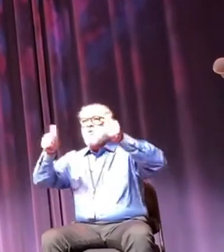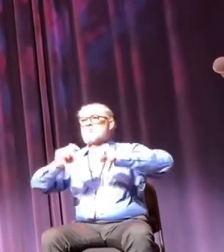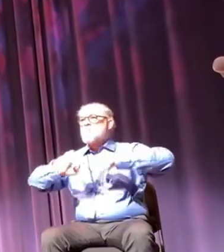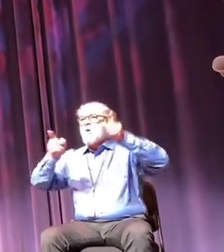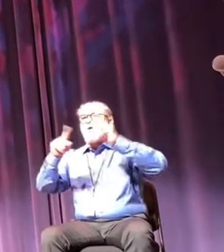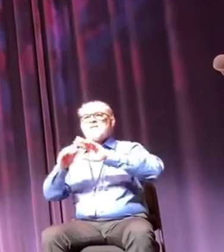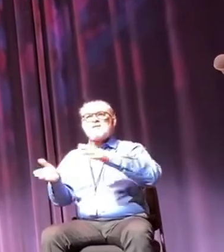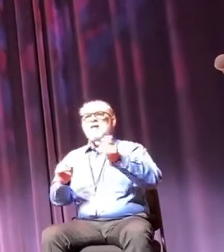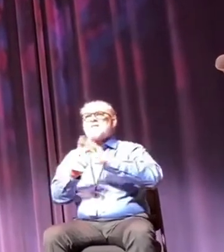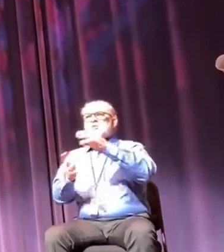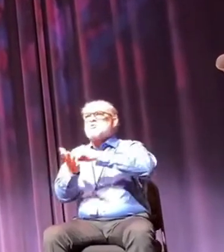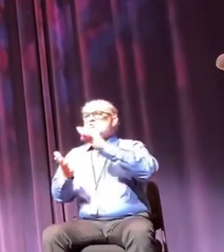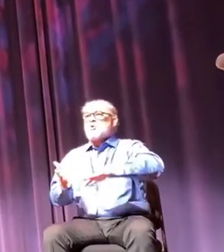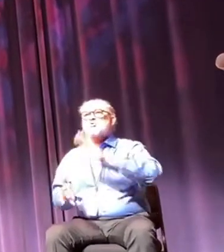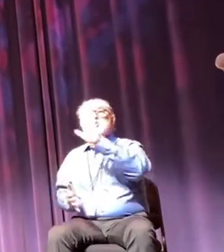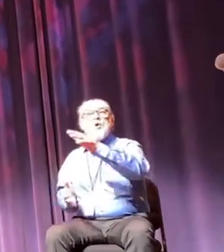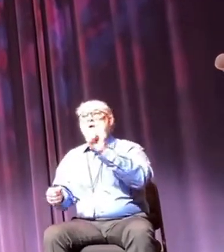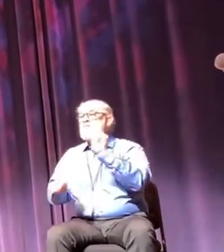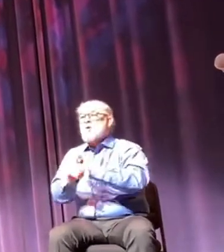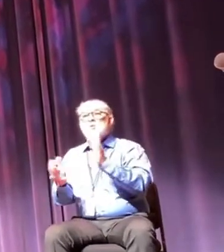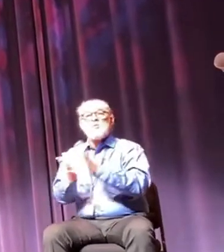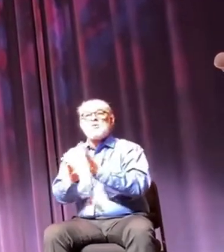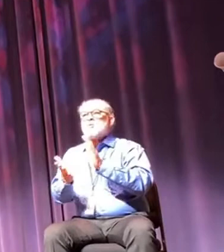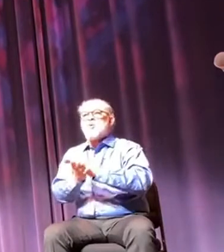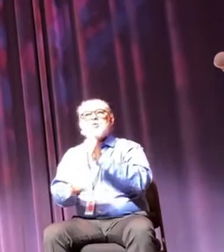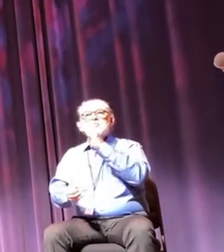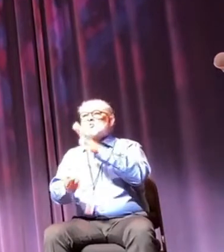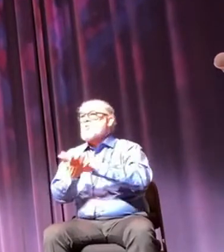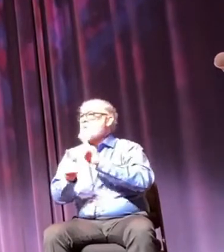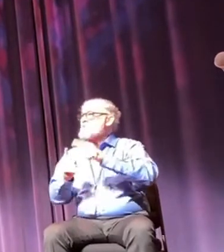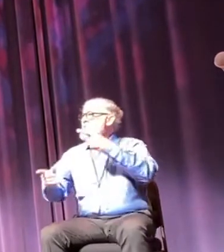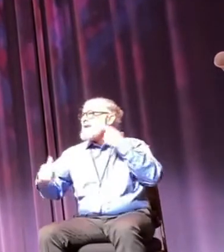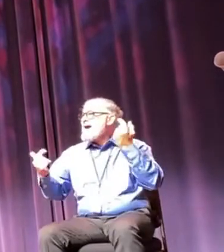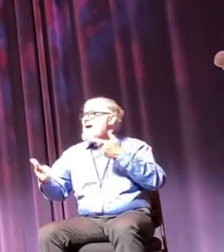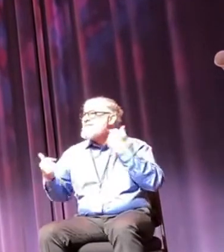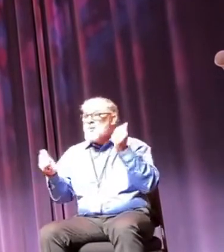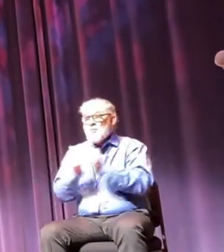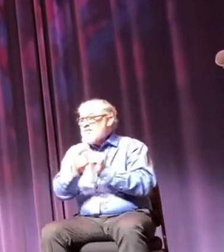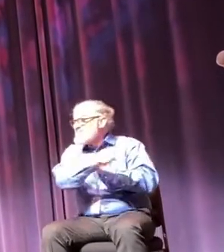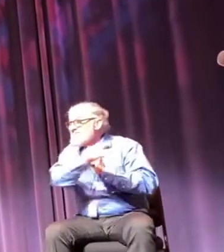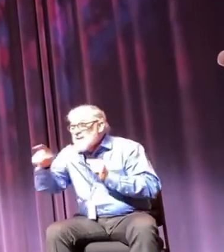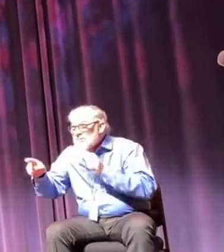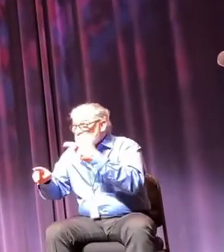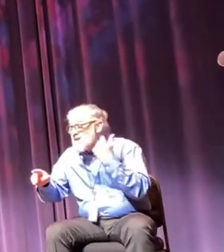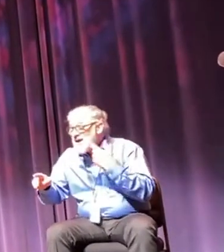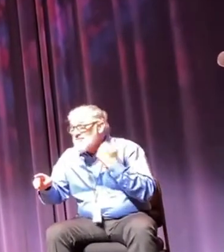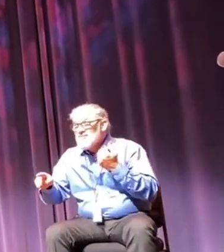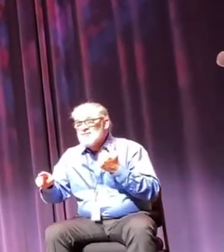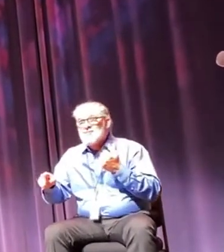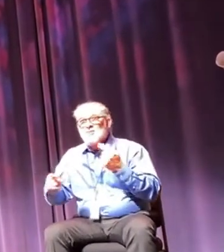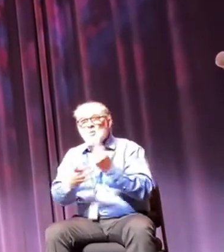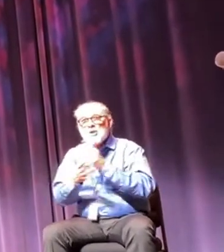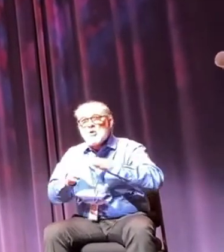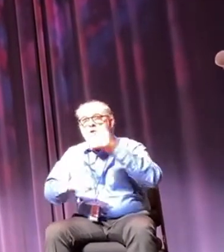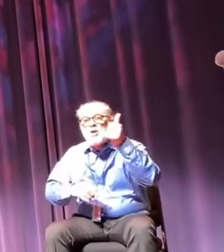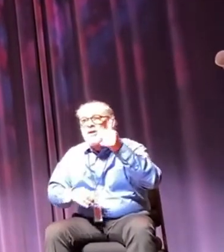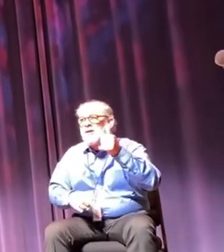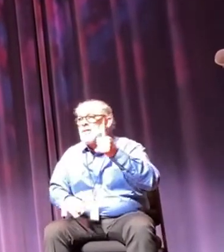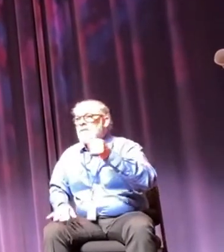Your friend, your student, your colleague glare grief. But you laughed with them weeks earlier, months earlier.